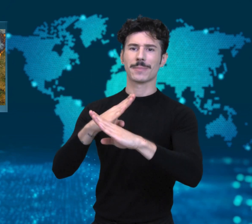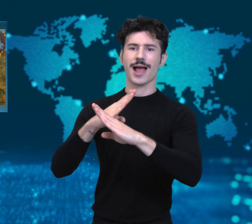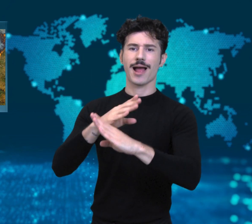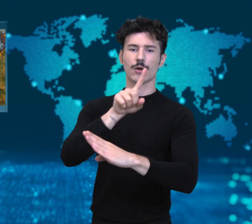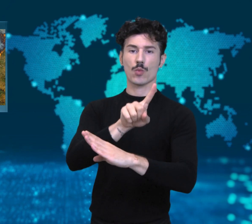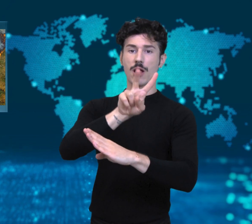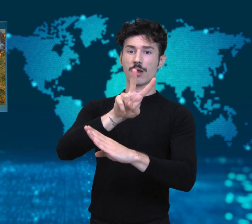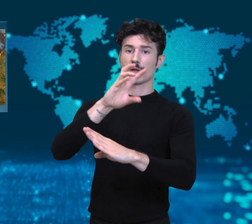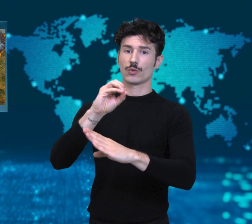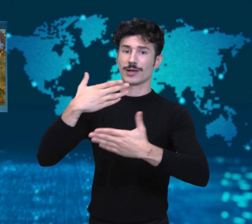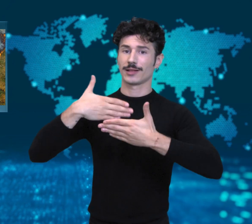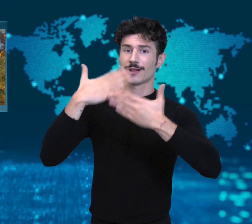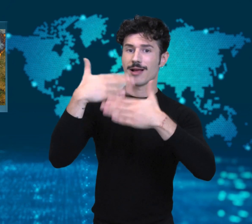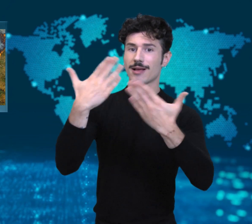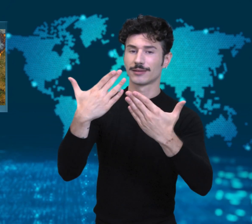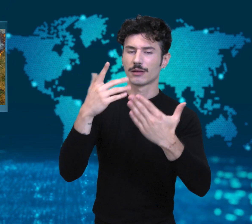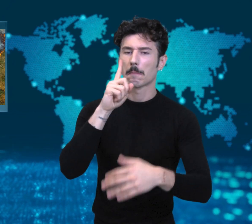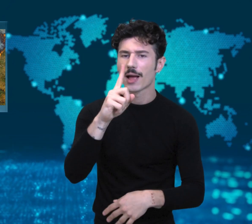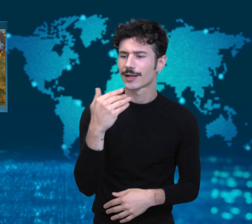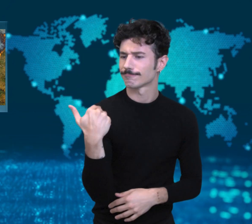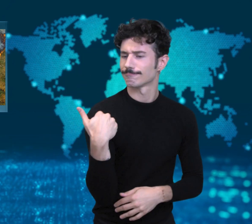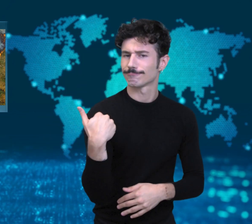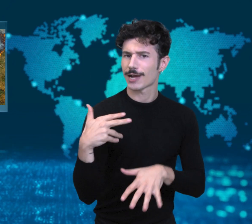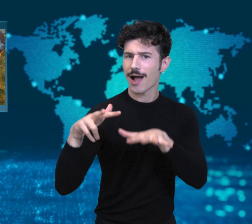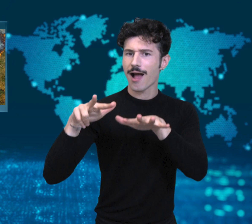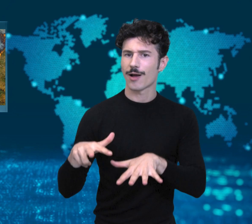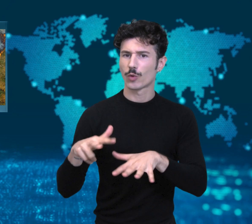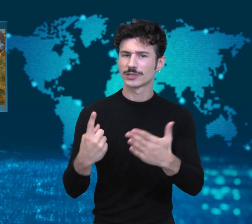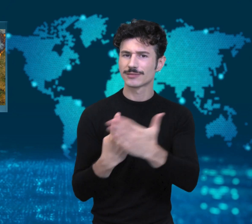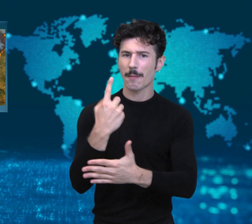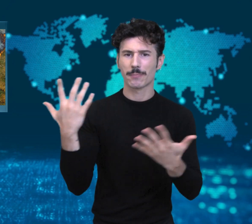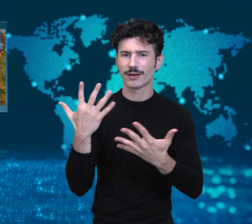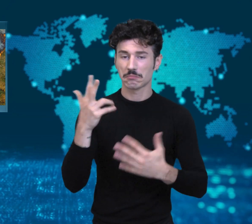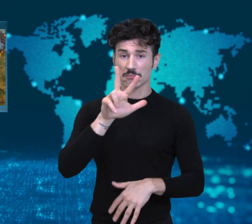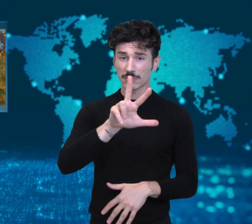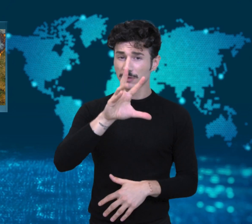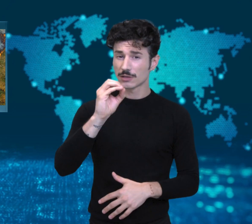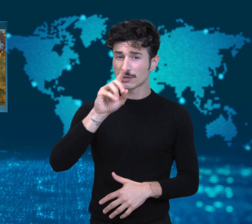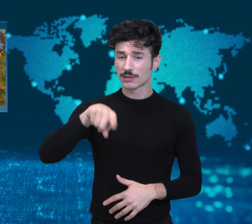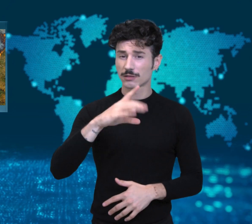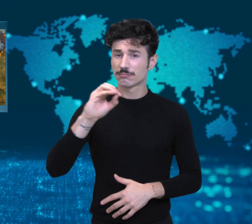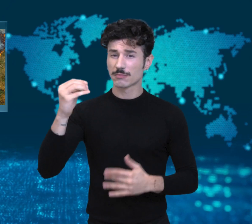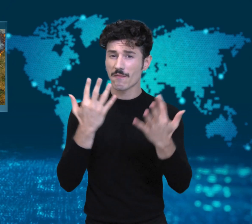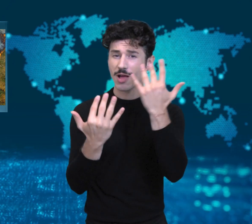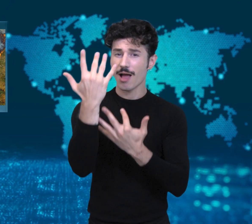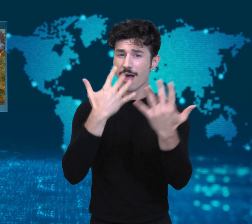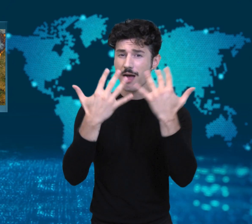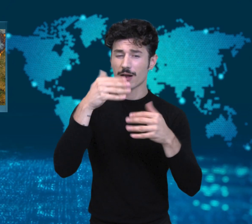On July 15, the Brazilian government enacted a 120-day ban,